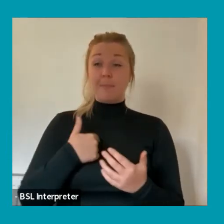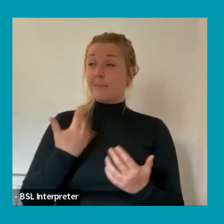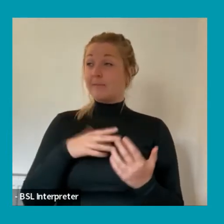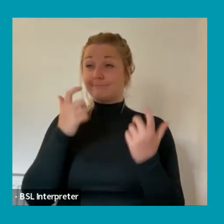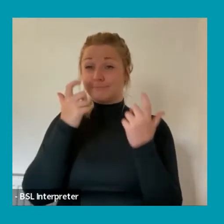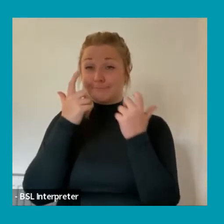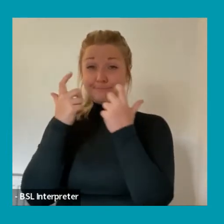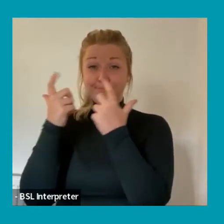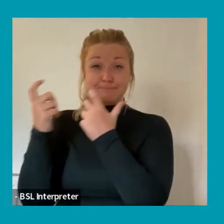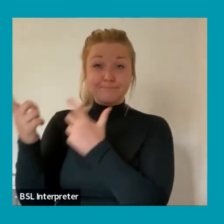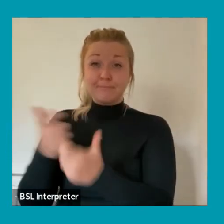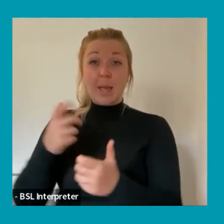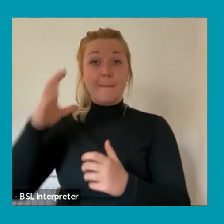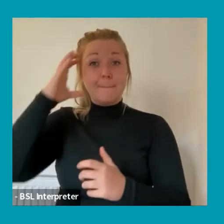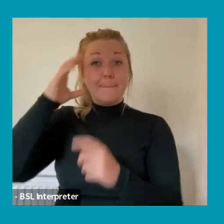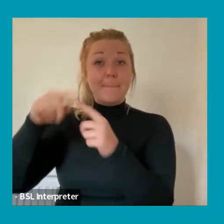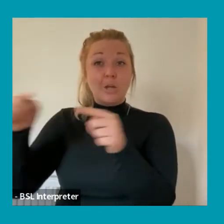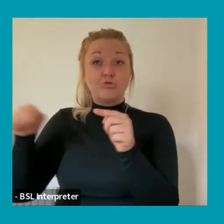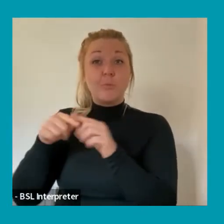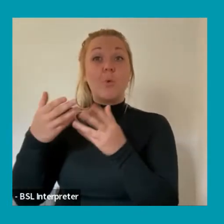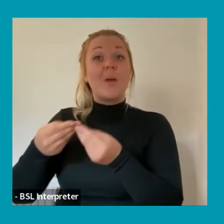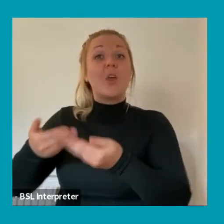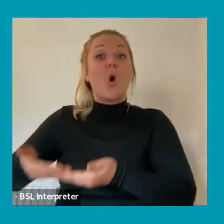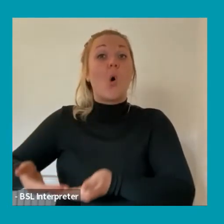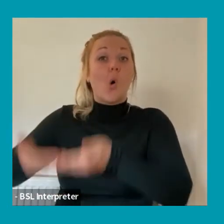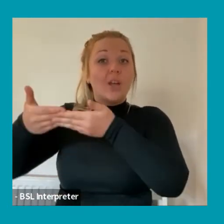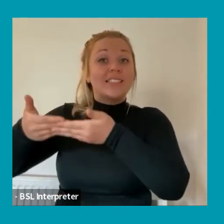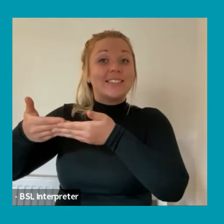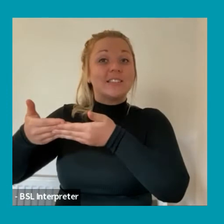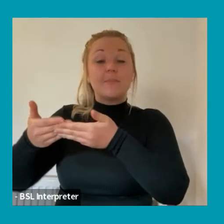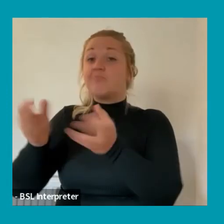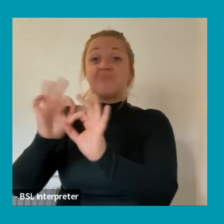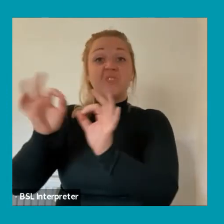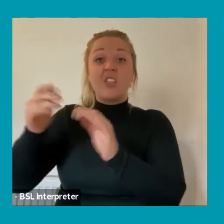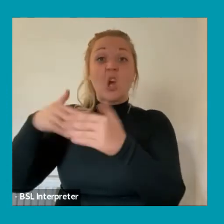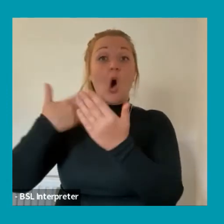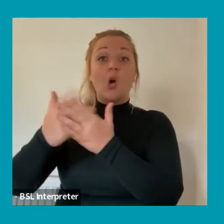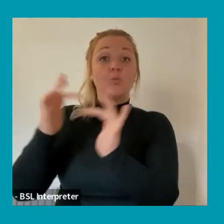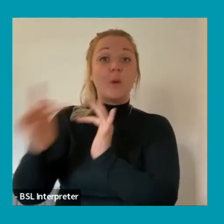Because they don't advertise that on the web sites and have to phone one individually. But to have a list